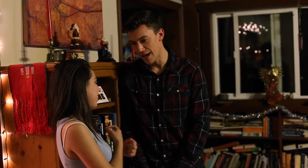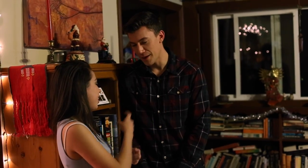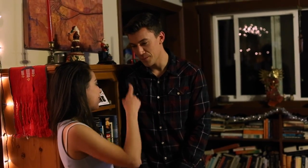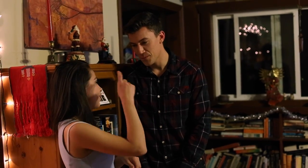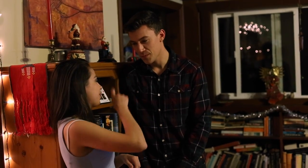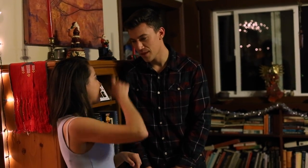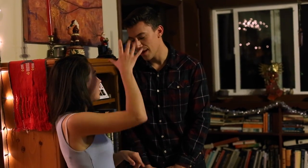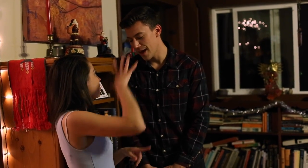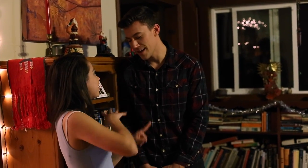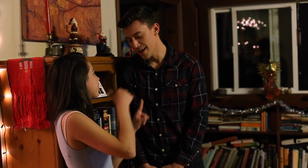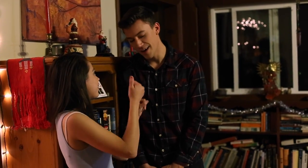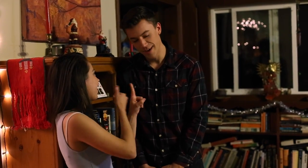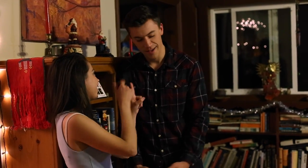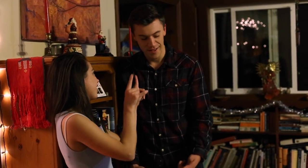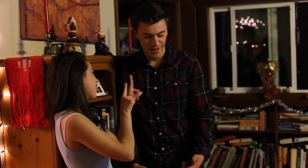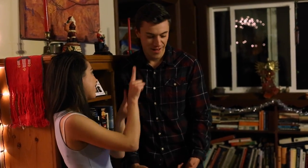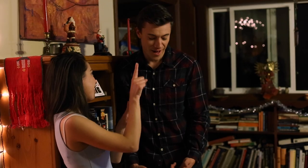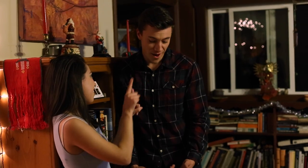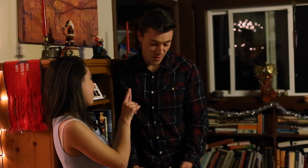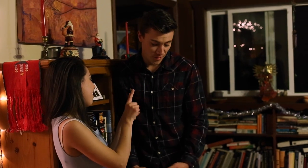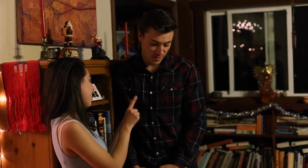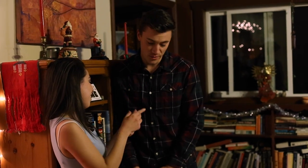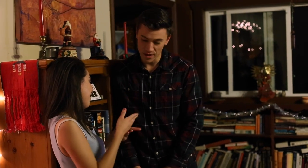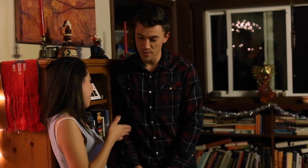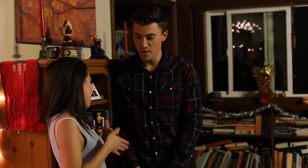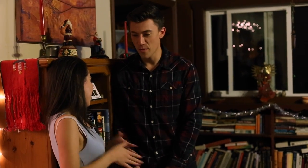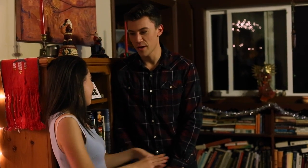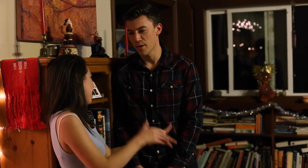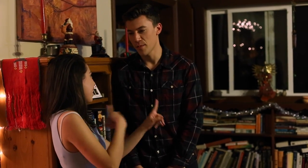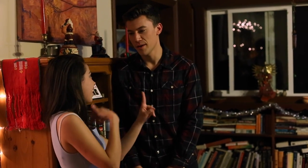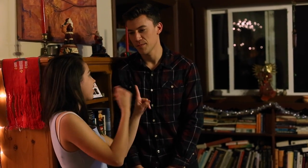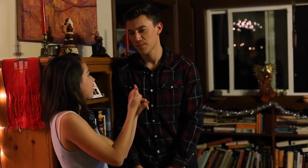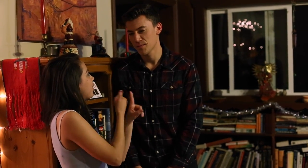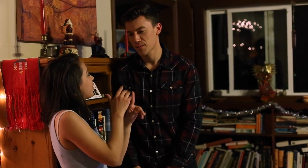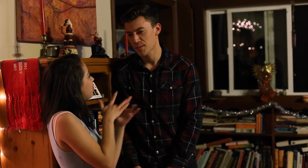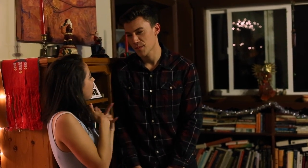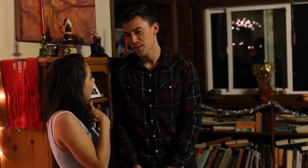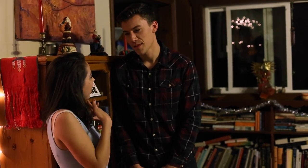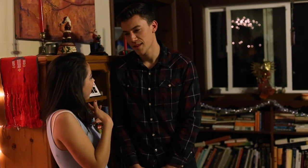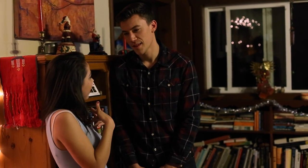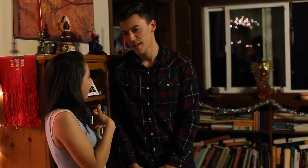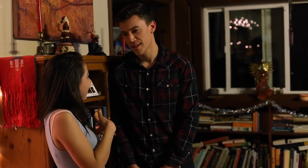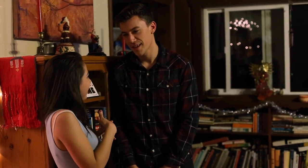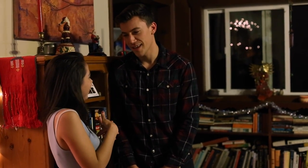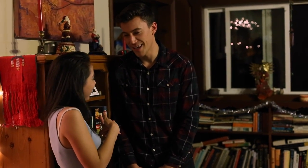The wise men followed the star. The way I followed my heart.